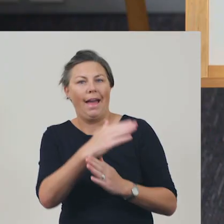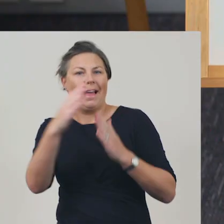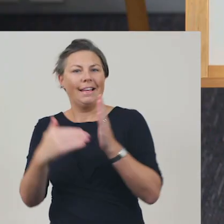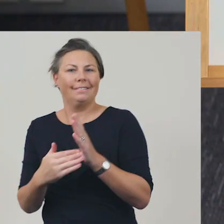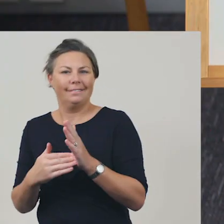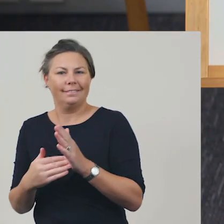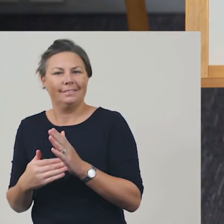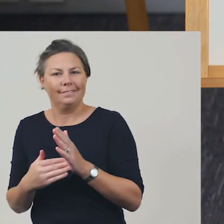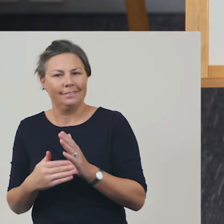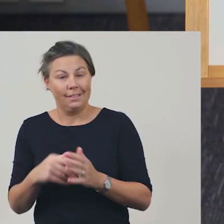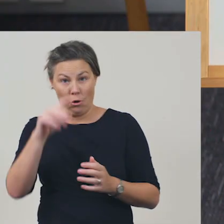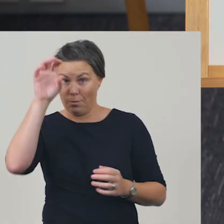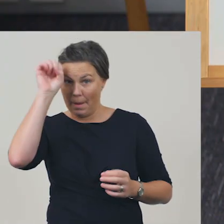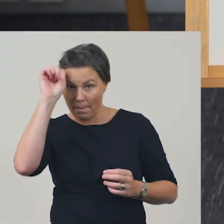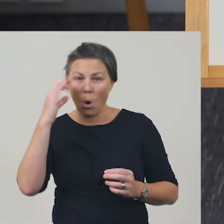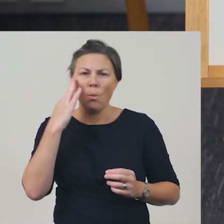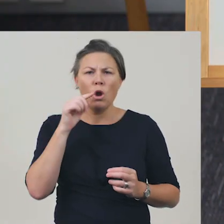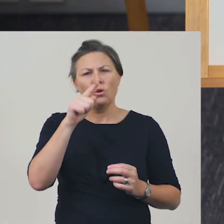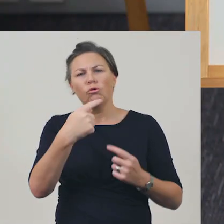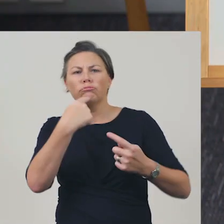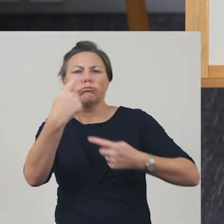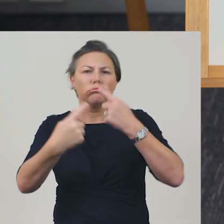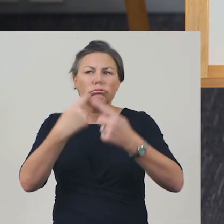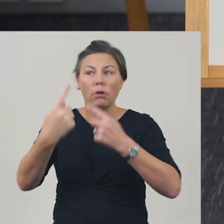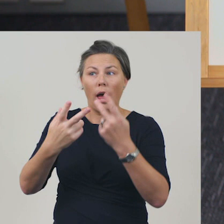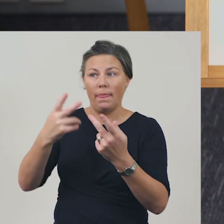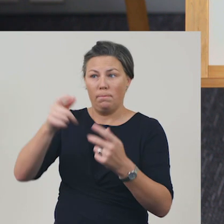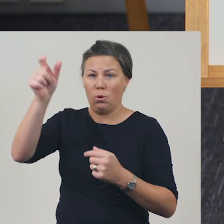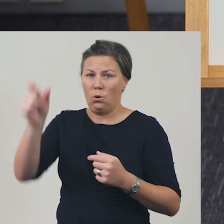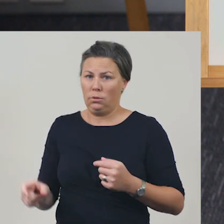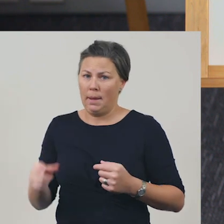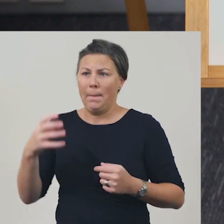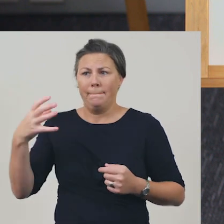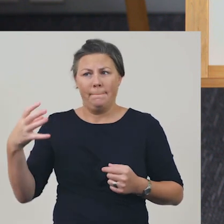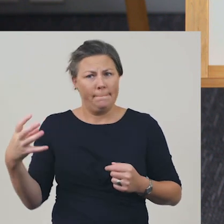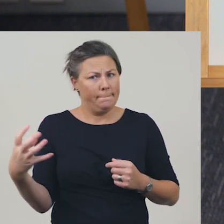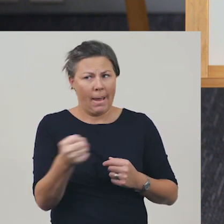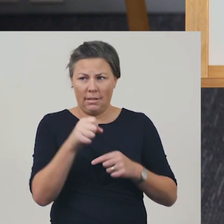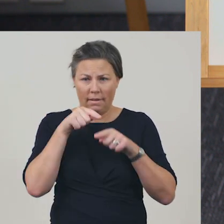Remember, when we write a retell, we need to make sure that the events from the story are in the correct order,